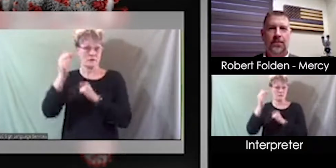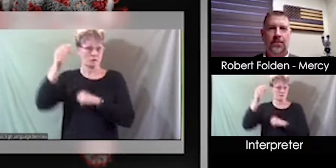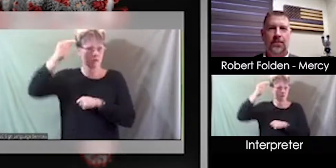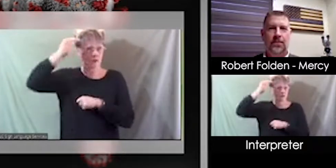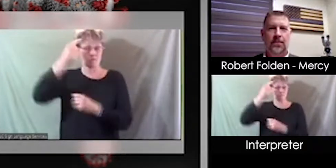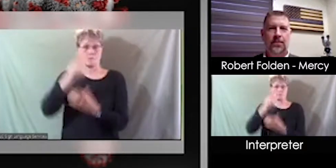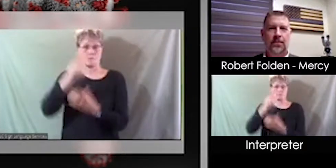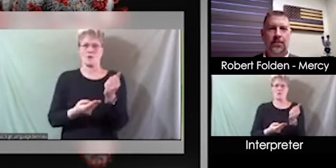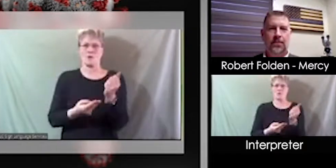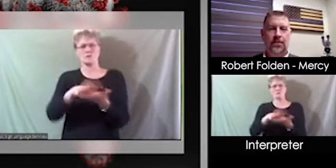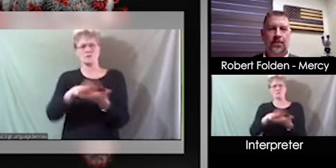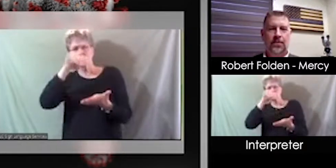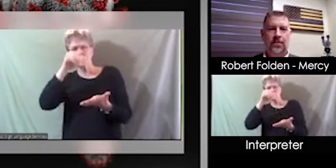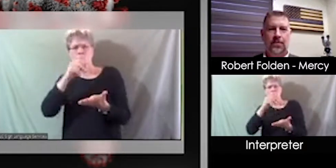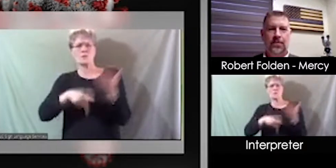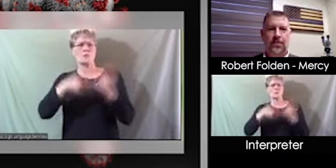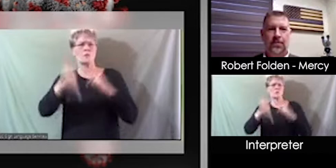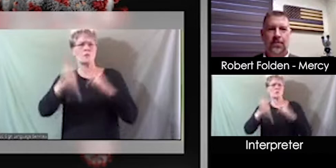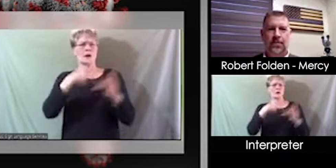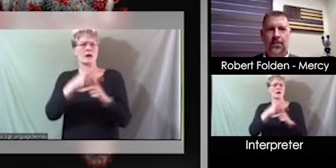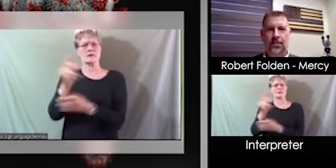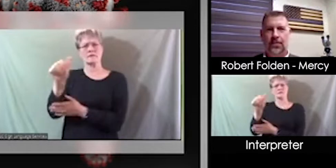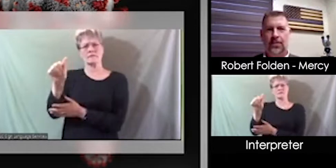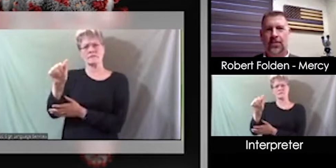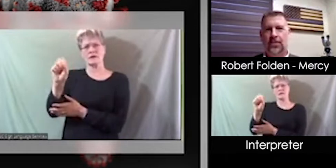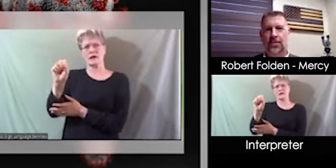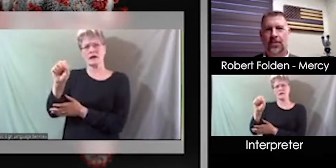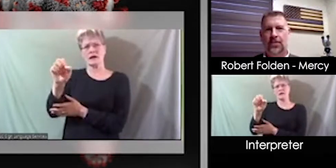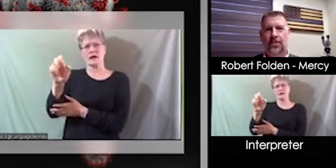Shasta County versus other parts of the North State